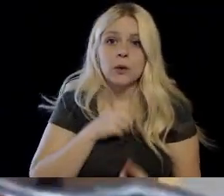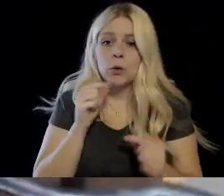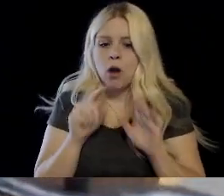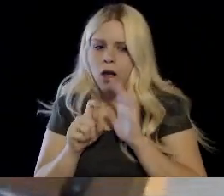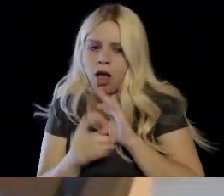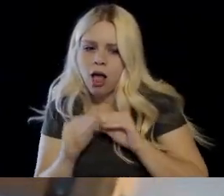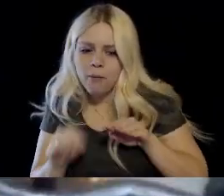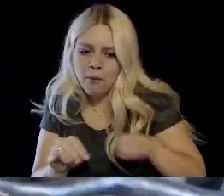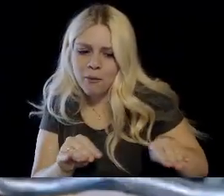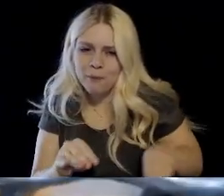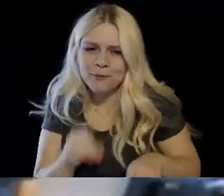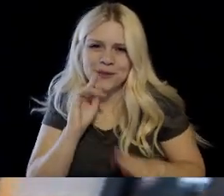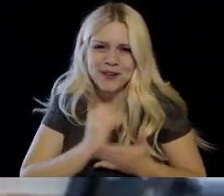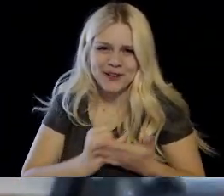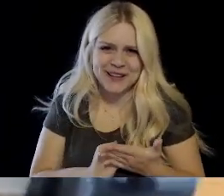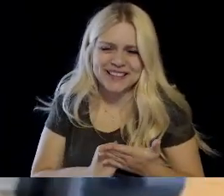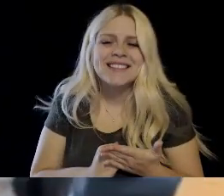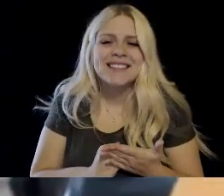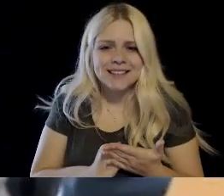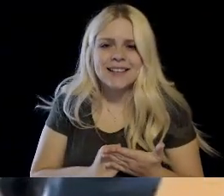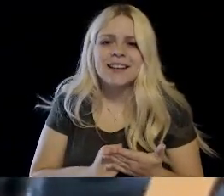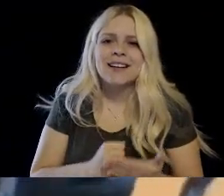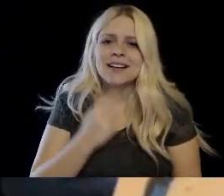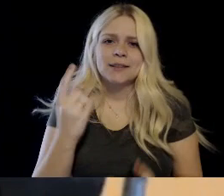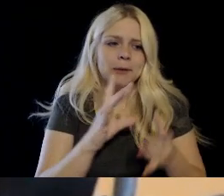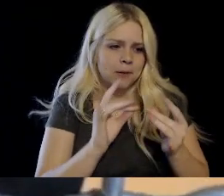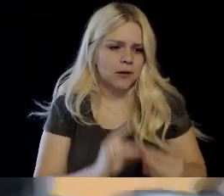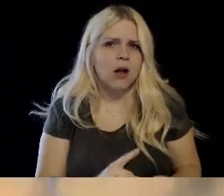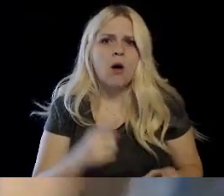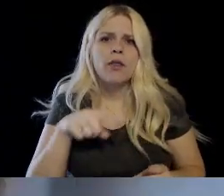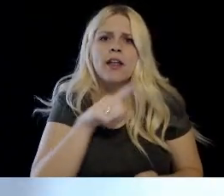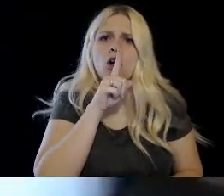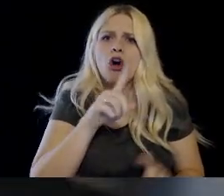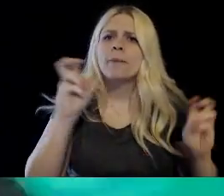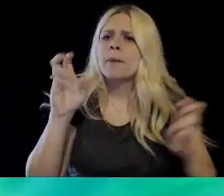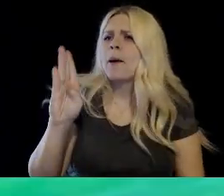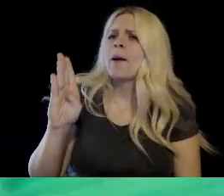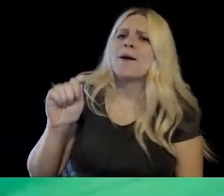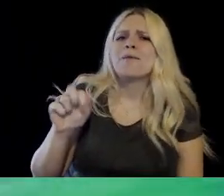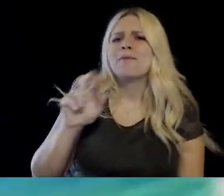Erica: Aubrey's right. She says they are "beary" good artists. Naturally. Alright, you guys,